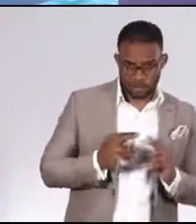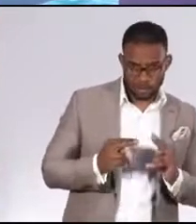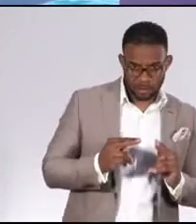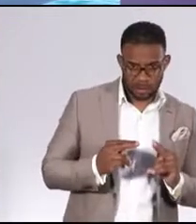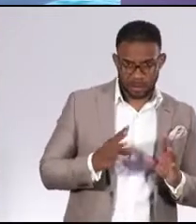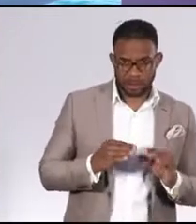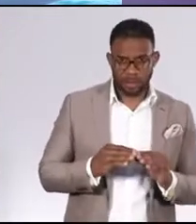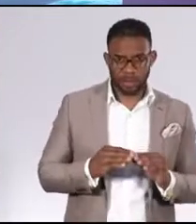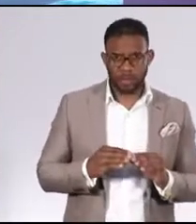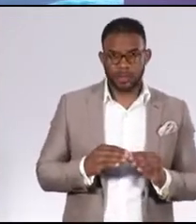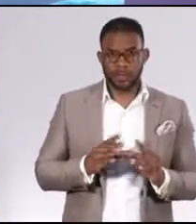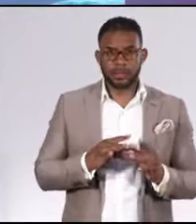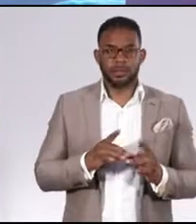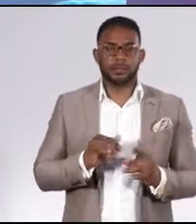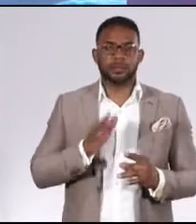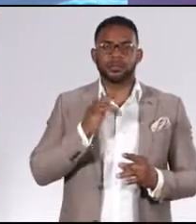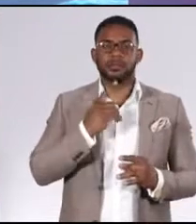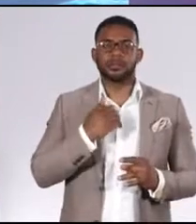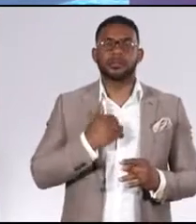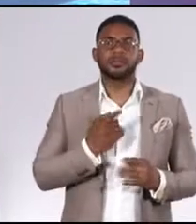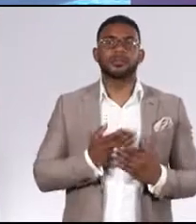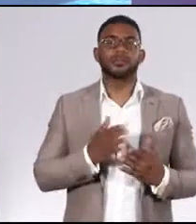saying they will tell me things that they did not.